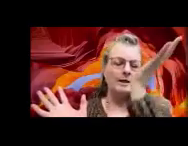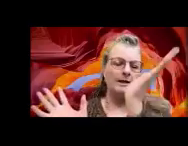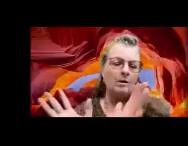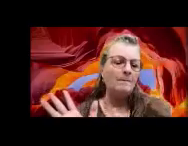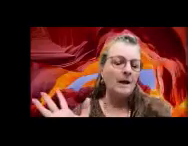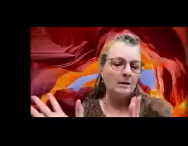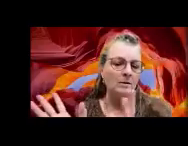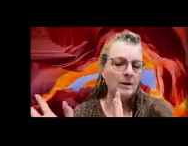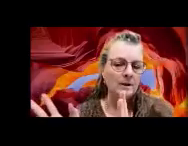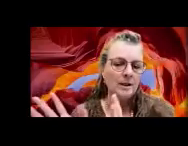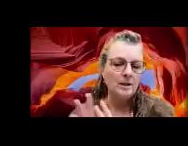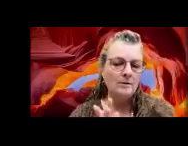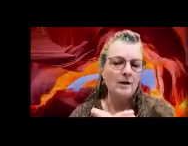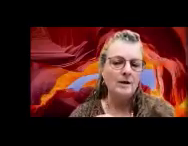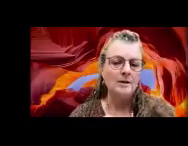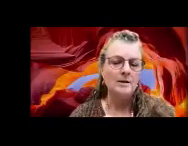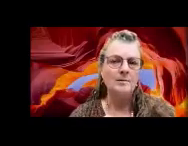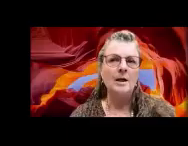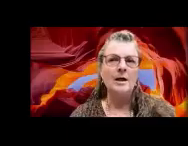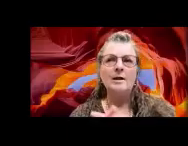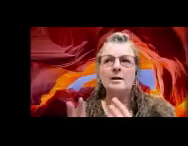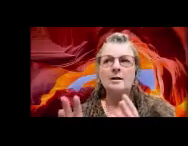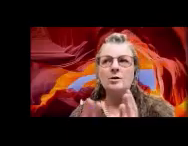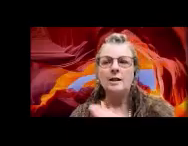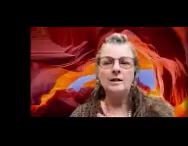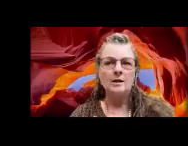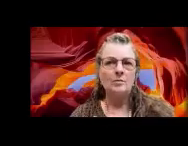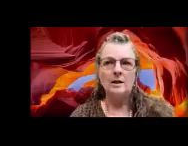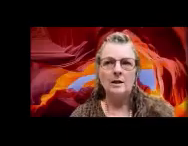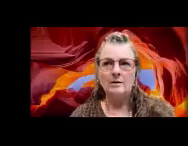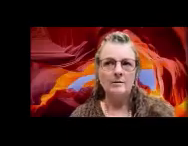now, a male presentation of autism, the traits that we are